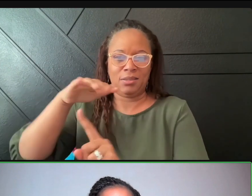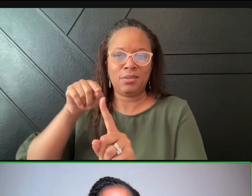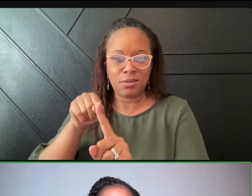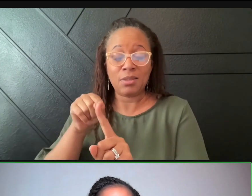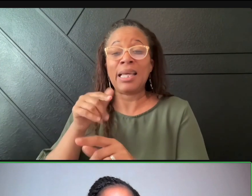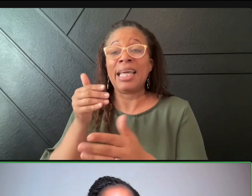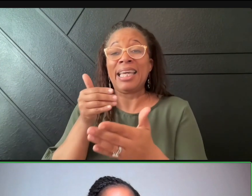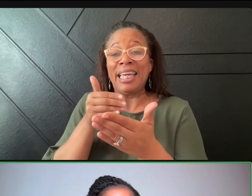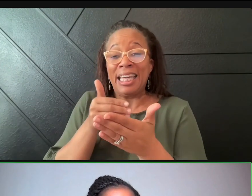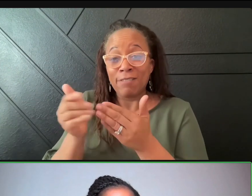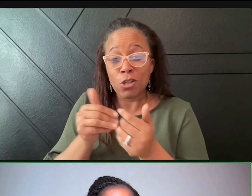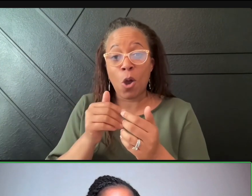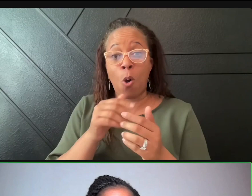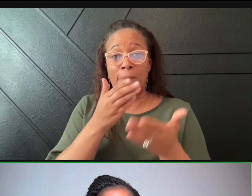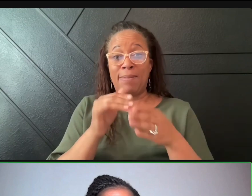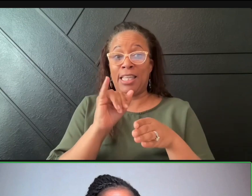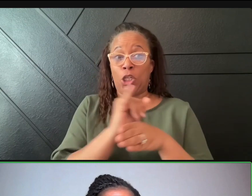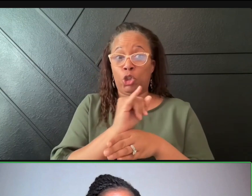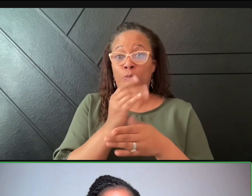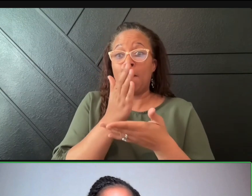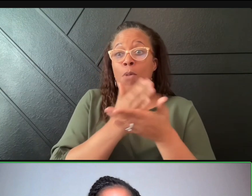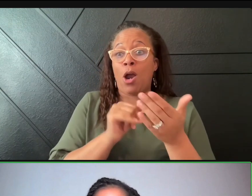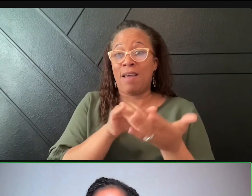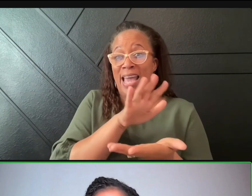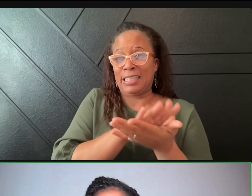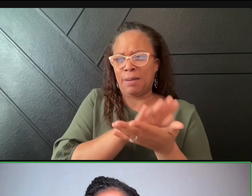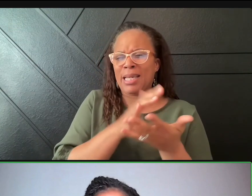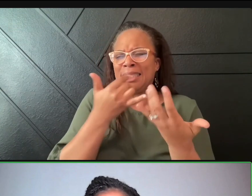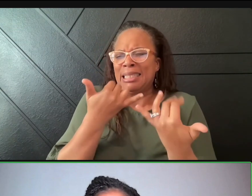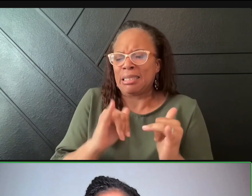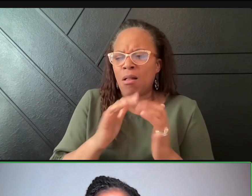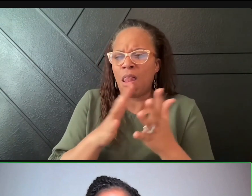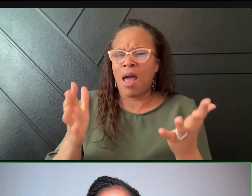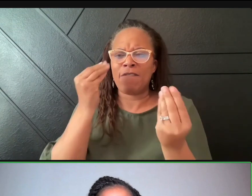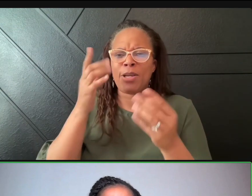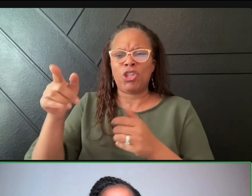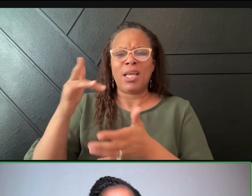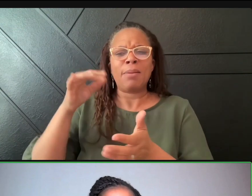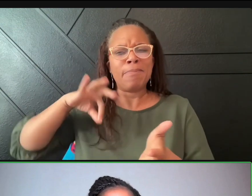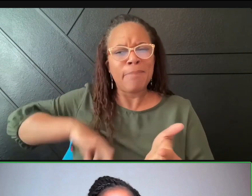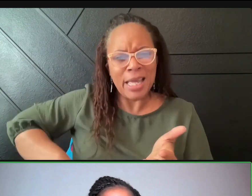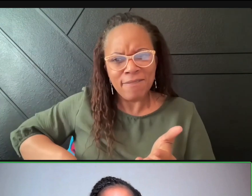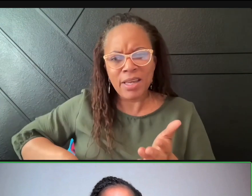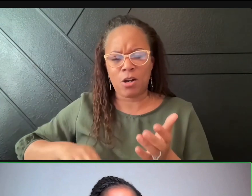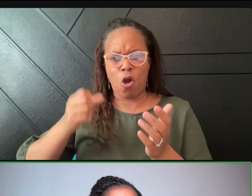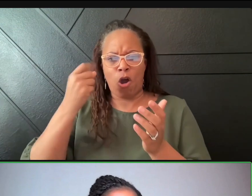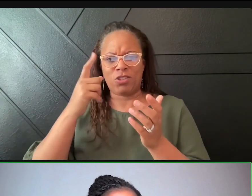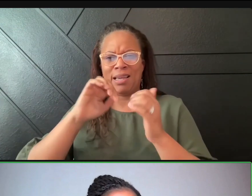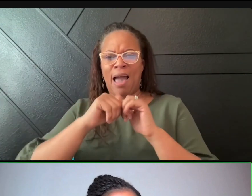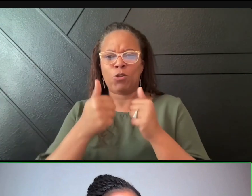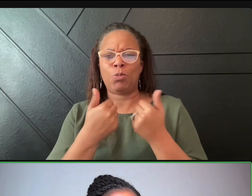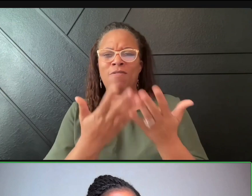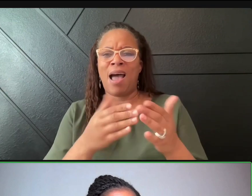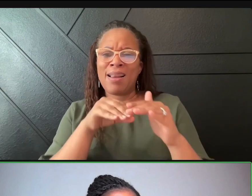And workplace settings, they are quite experienced in there. So internships, there's a lot of information